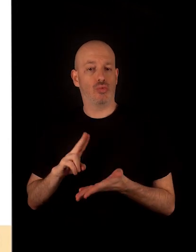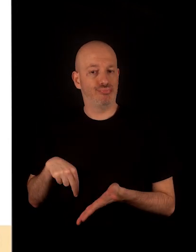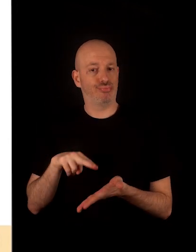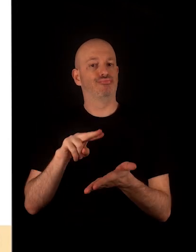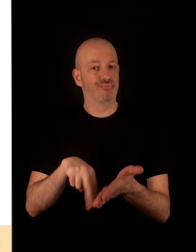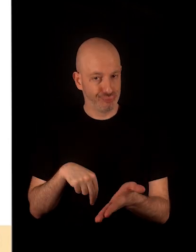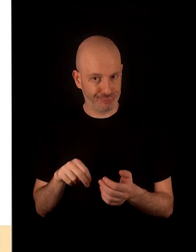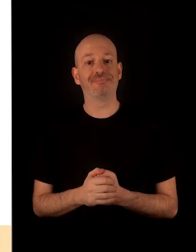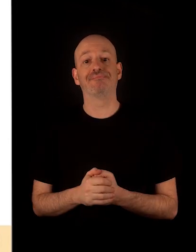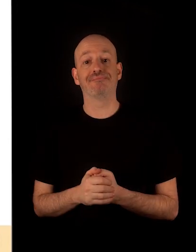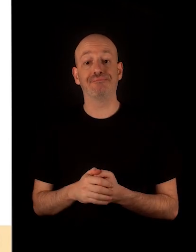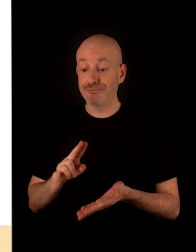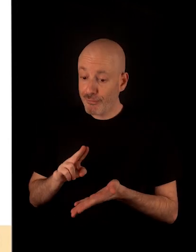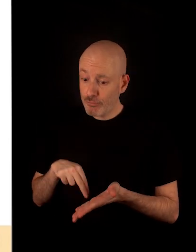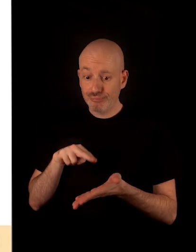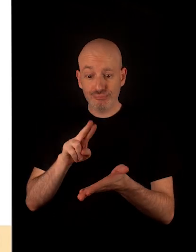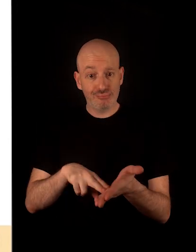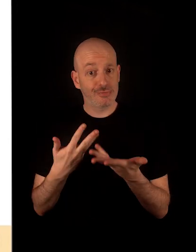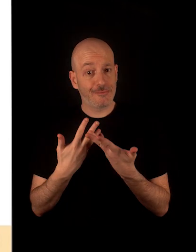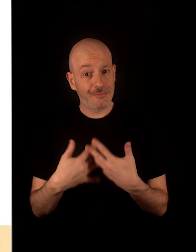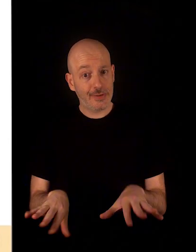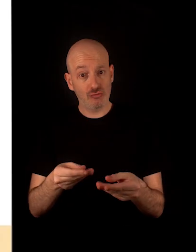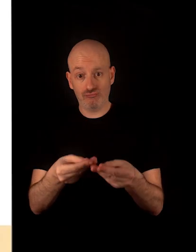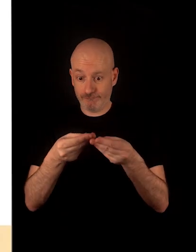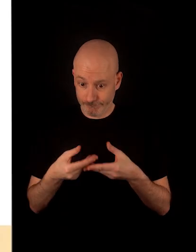or maybe you might have up to one less participants.